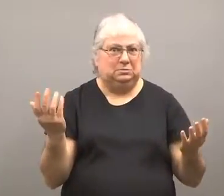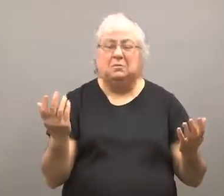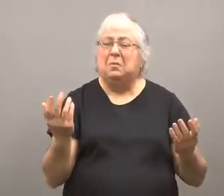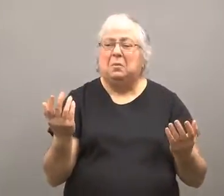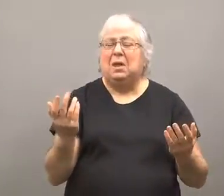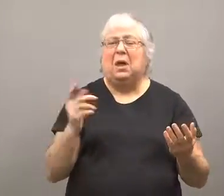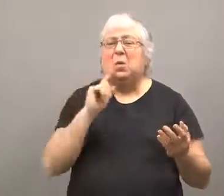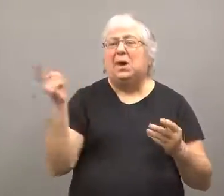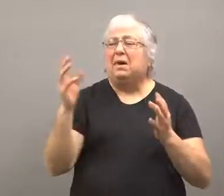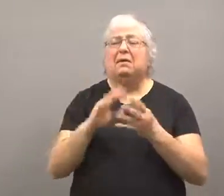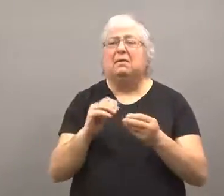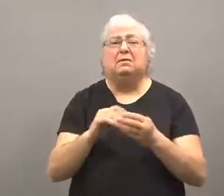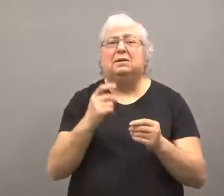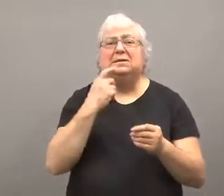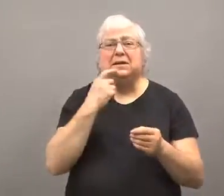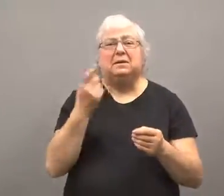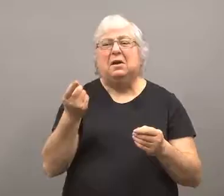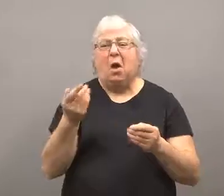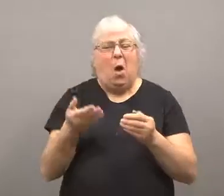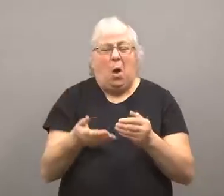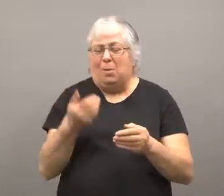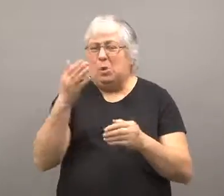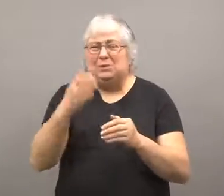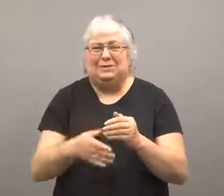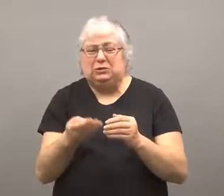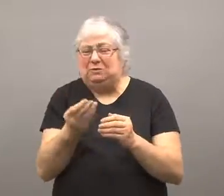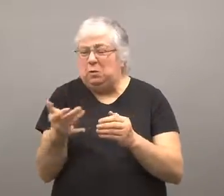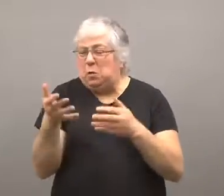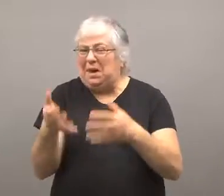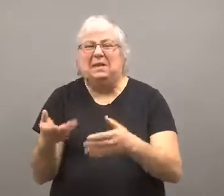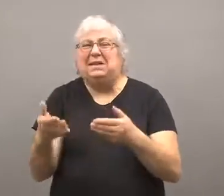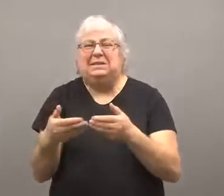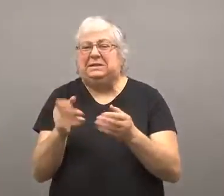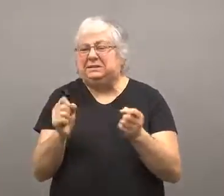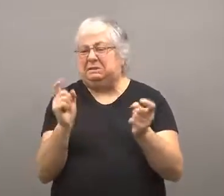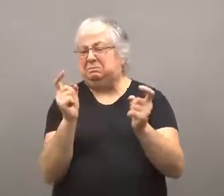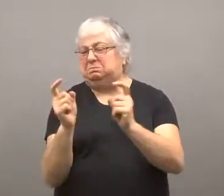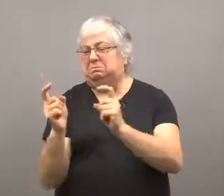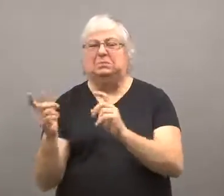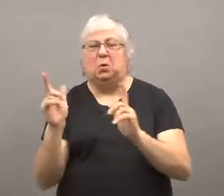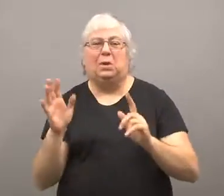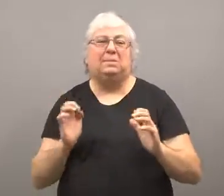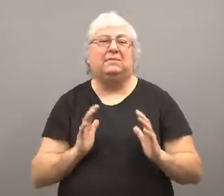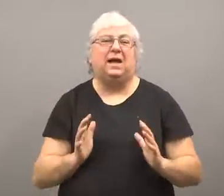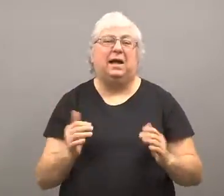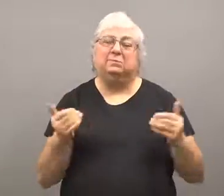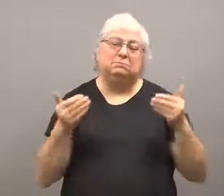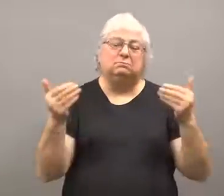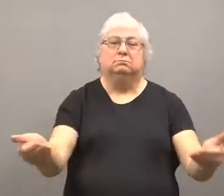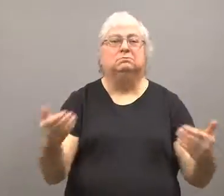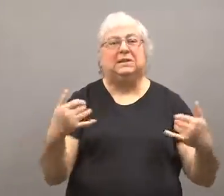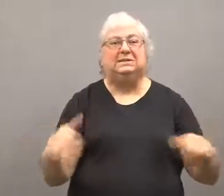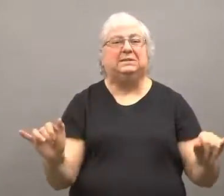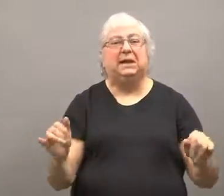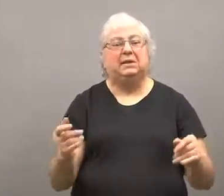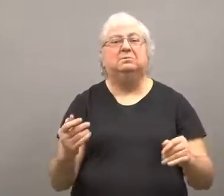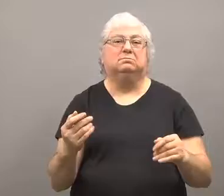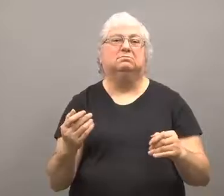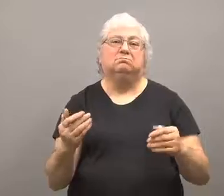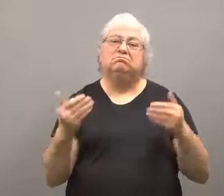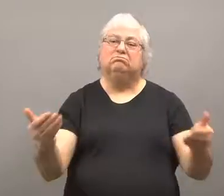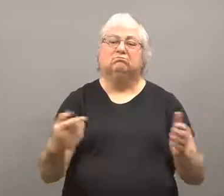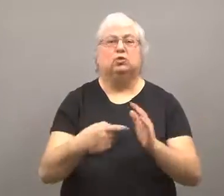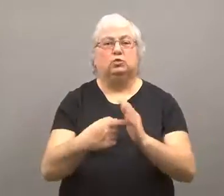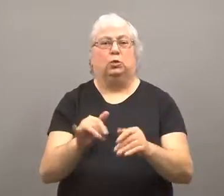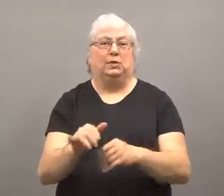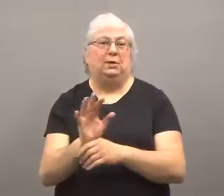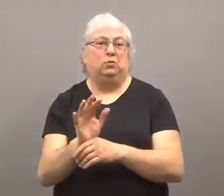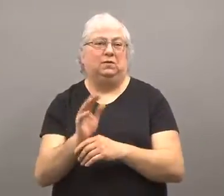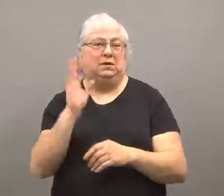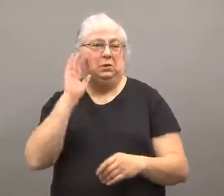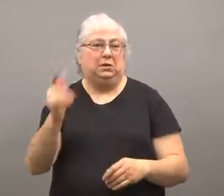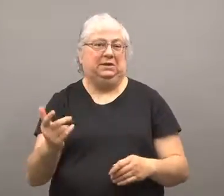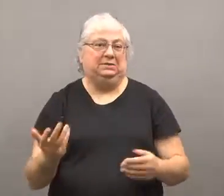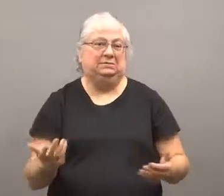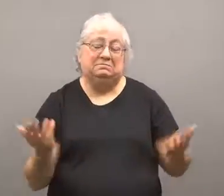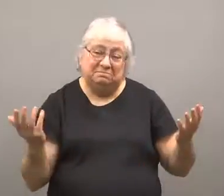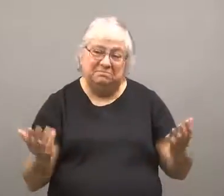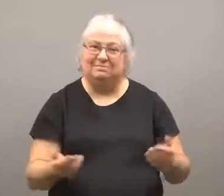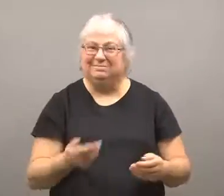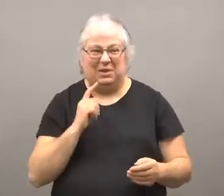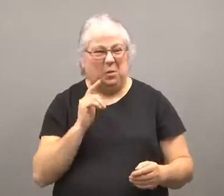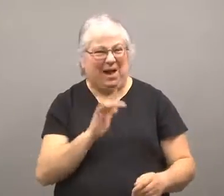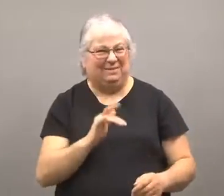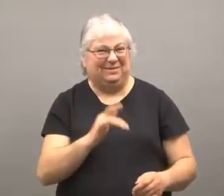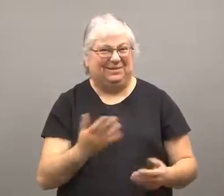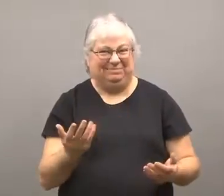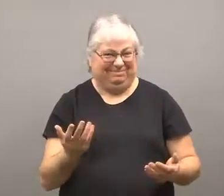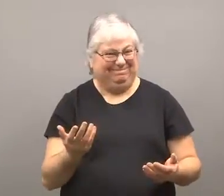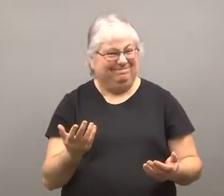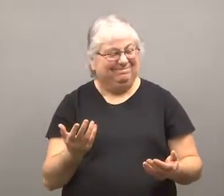Only a few scenes were remaining, so adjustments can be made and